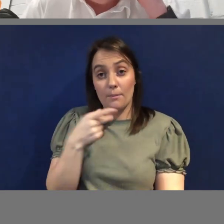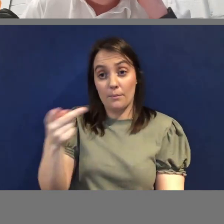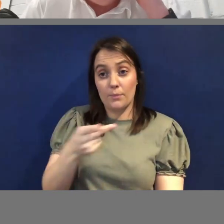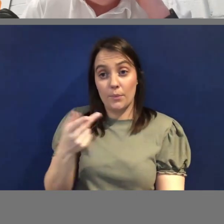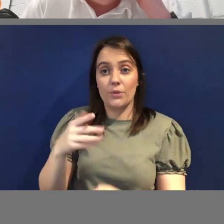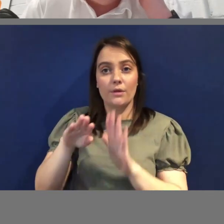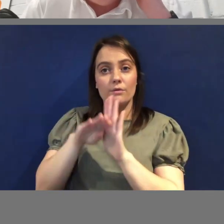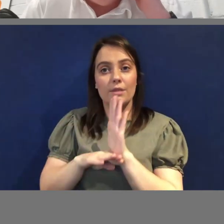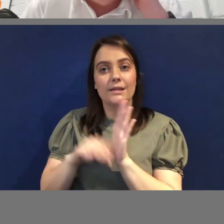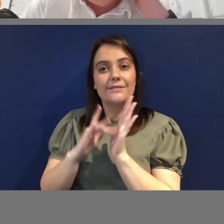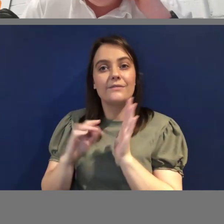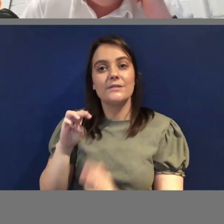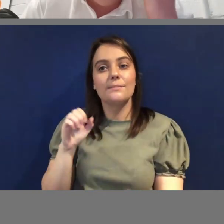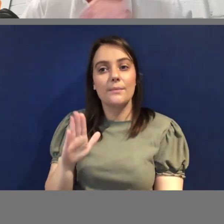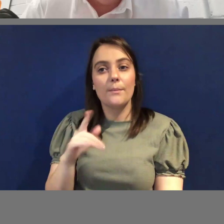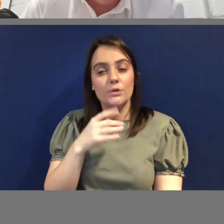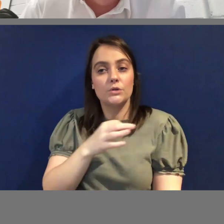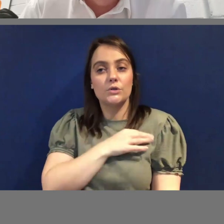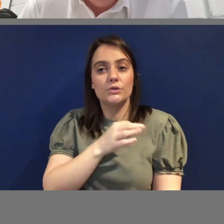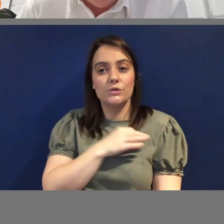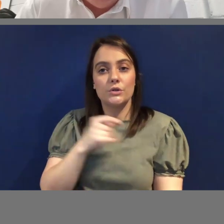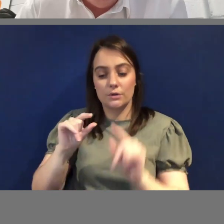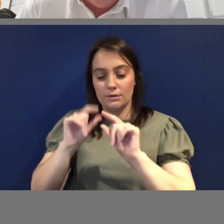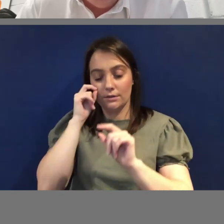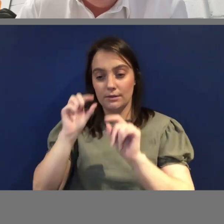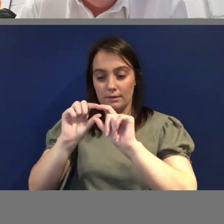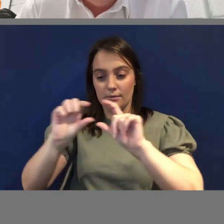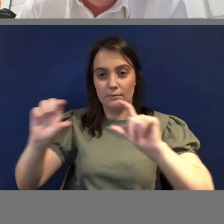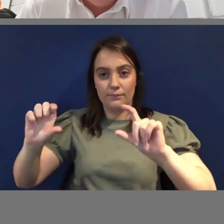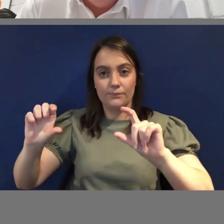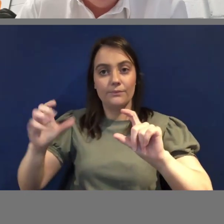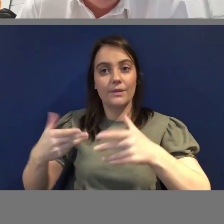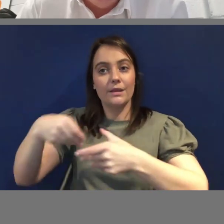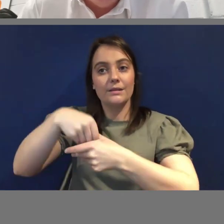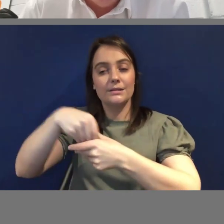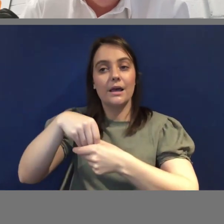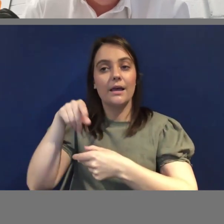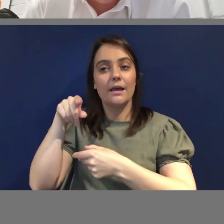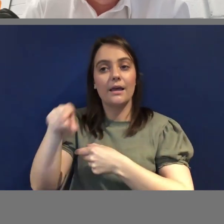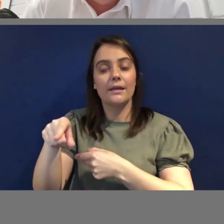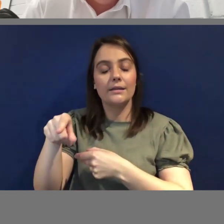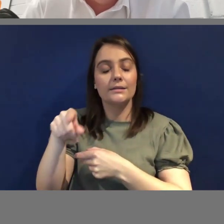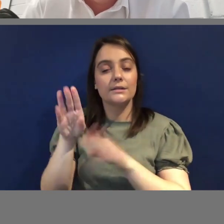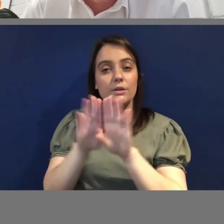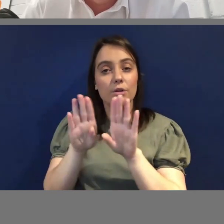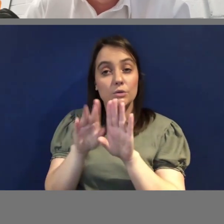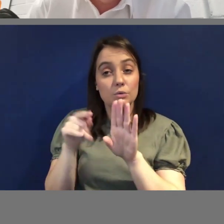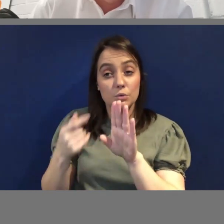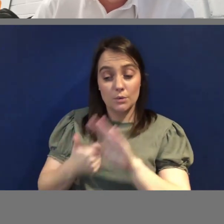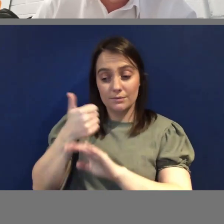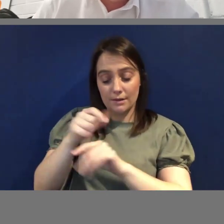but also you can see there's a well-designed mat well inside the door to I suppose to look at so to